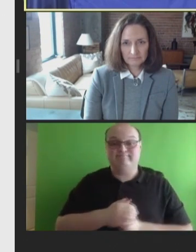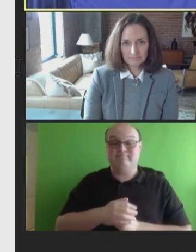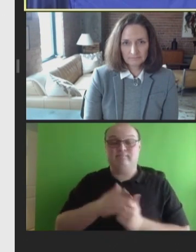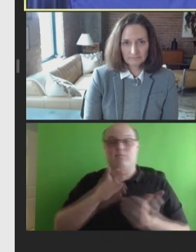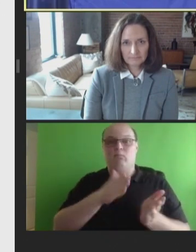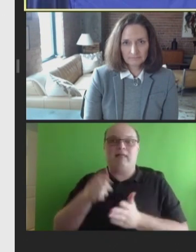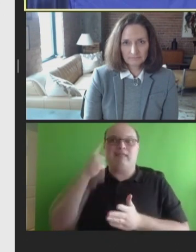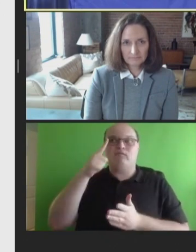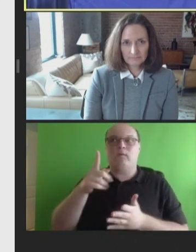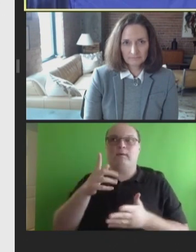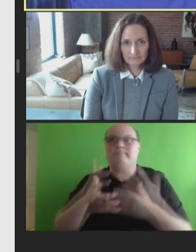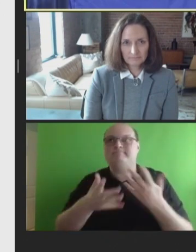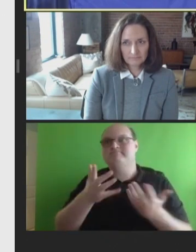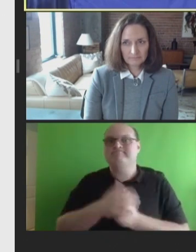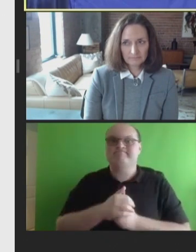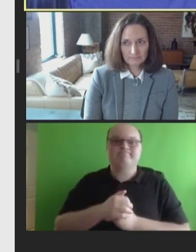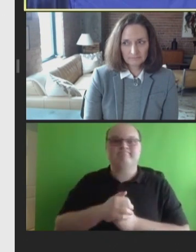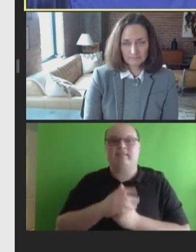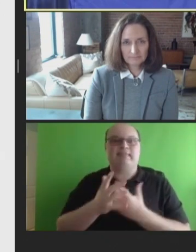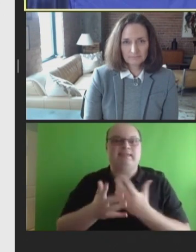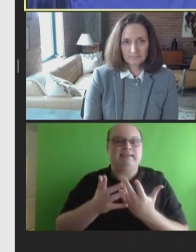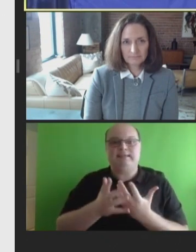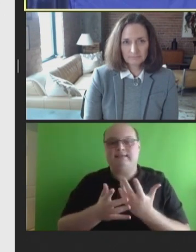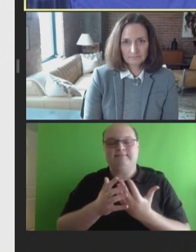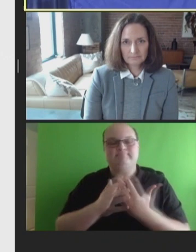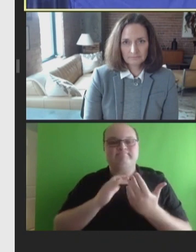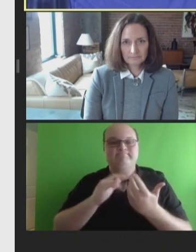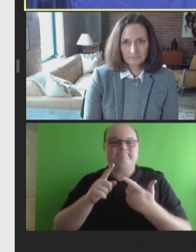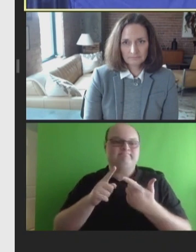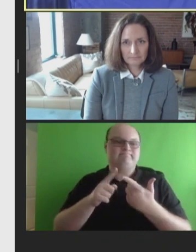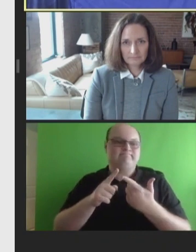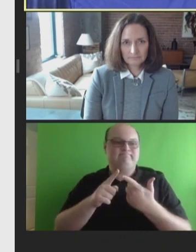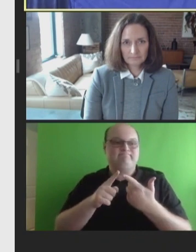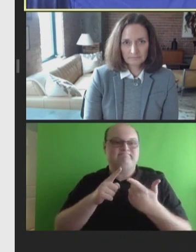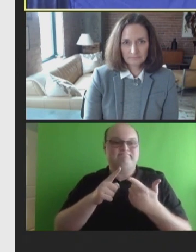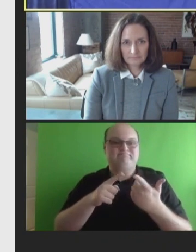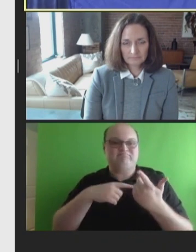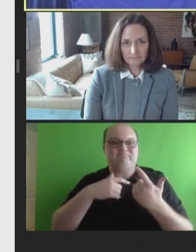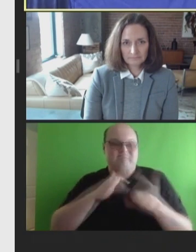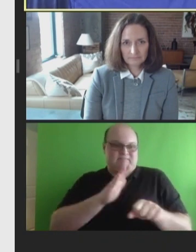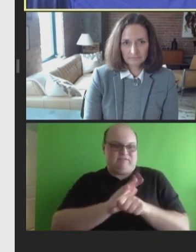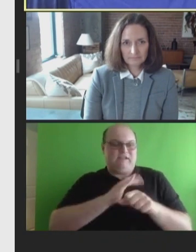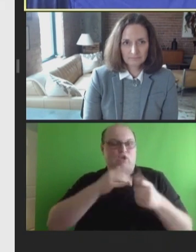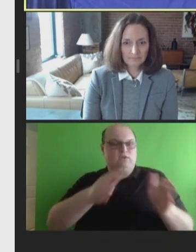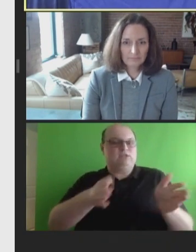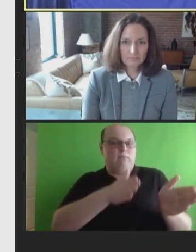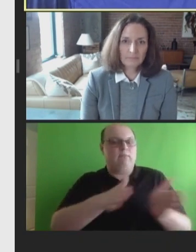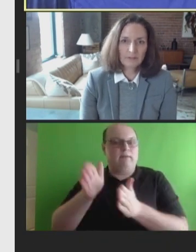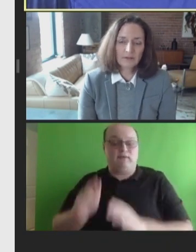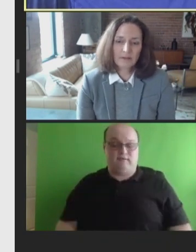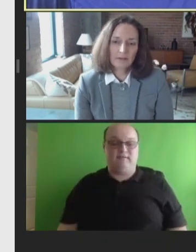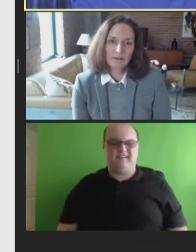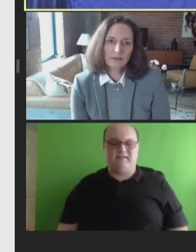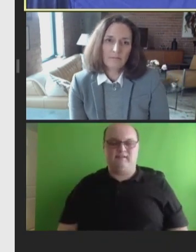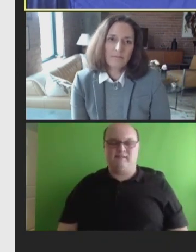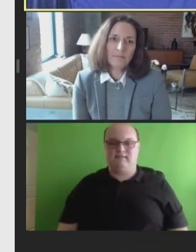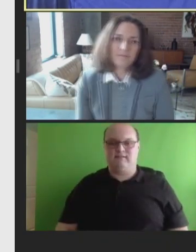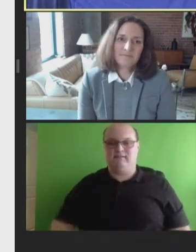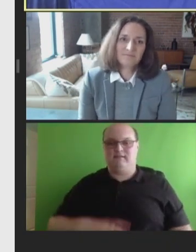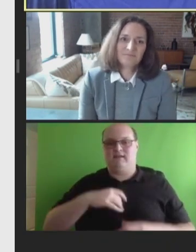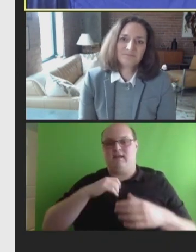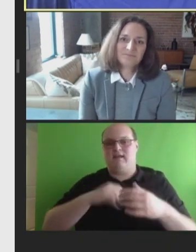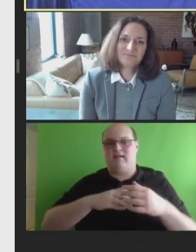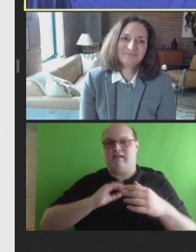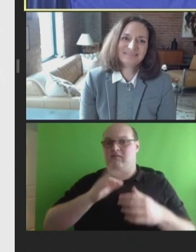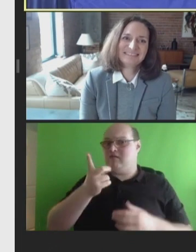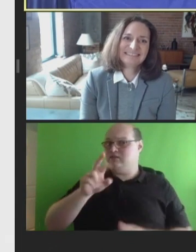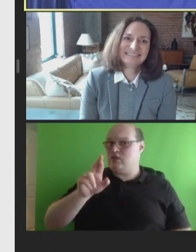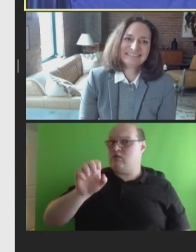a potential rollout of this season. I don't know -- and Dr. Edwards, anything else to add?